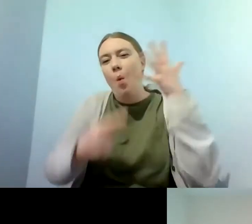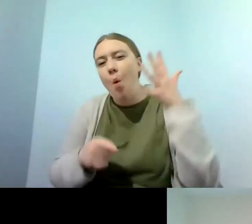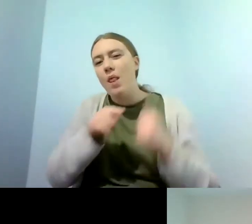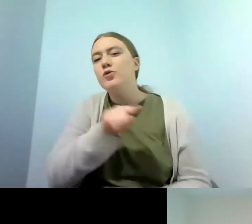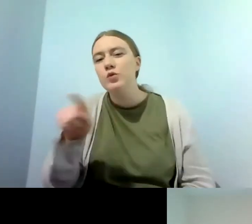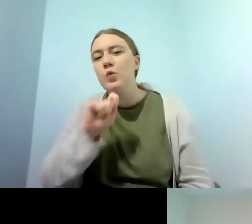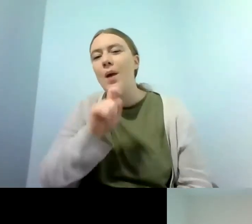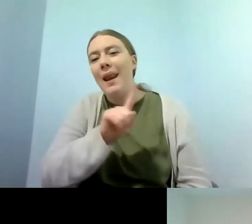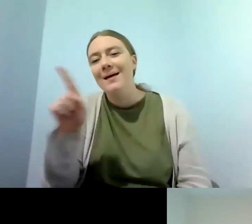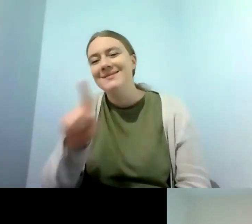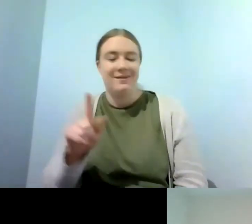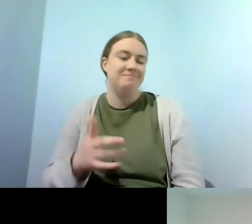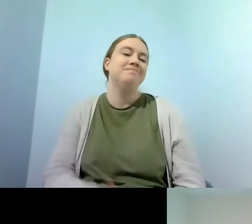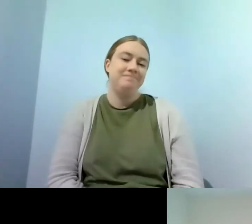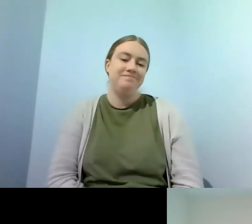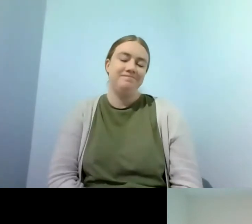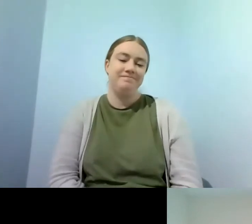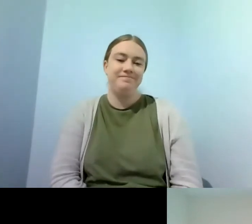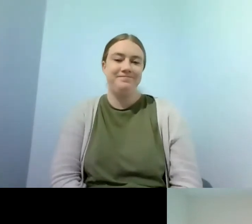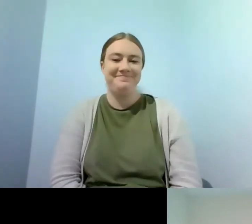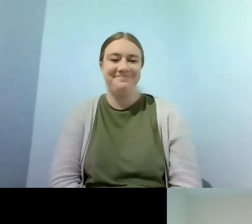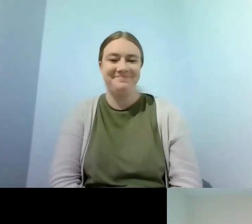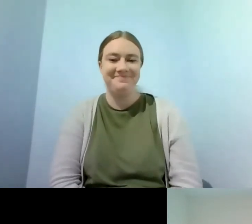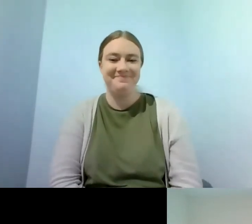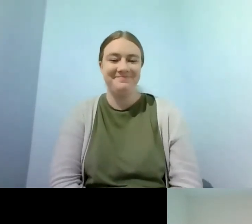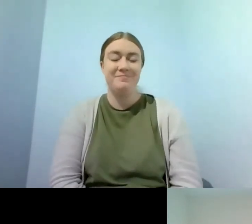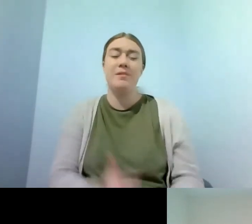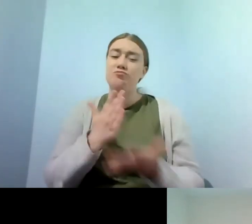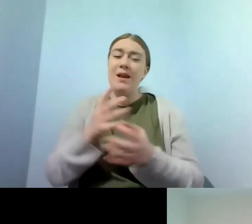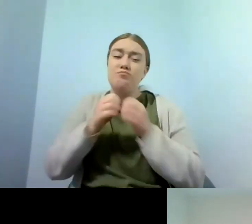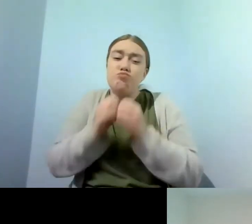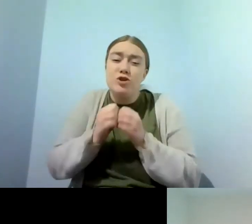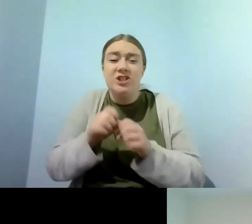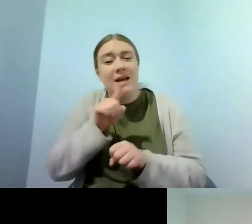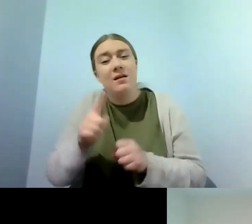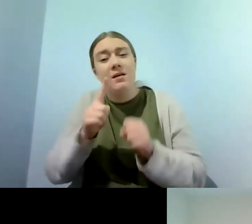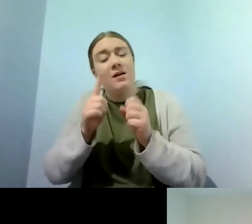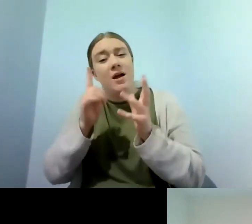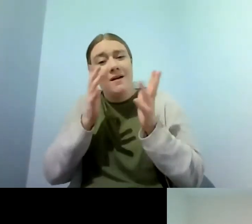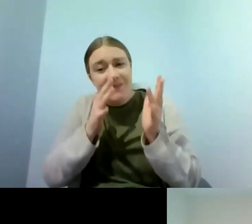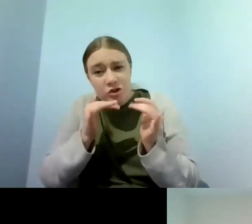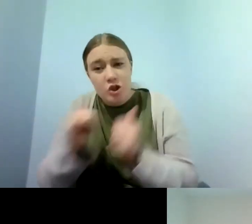to attendees afterwards um but we'd be really grateful for your for your feedback from there